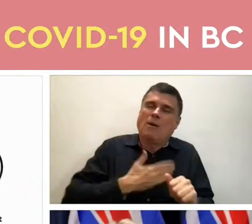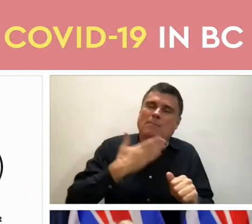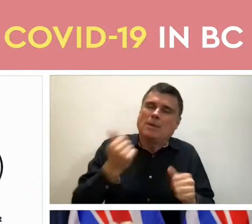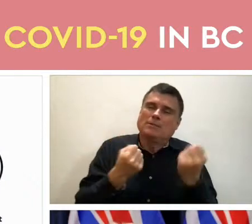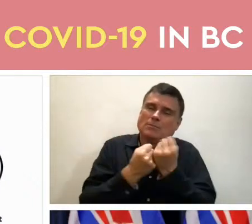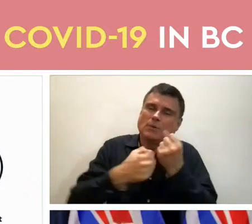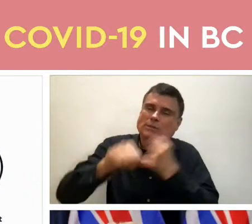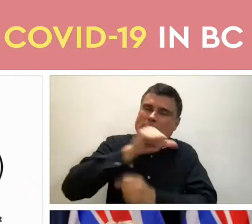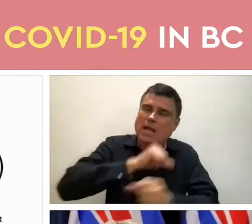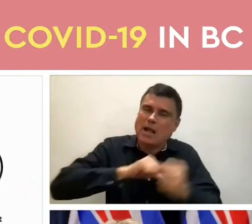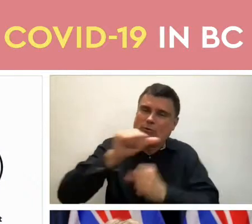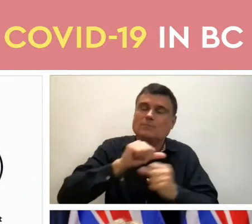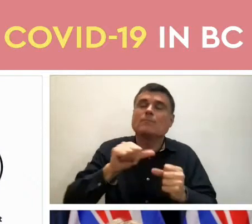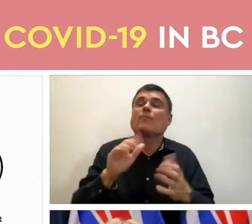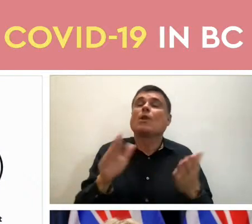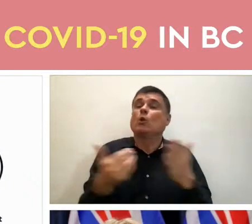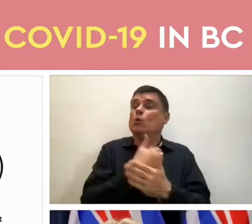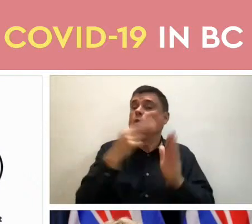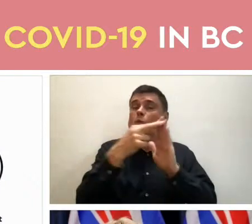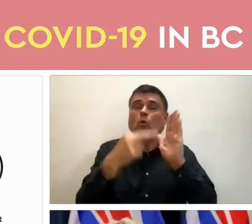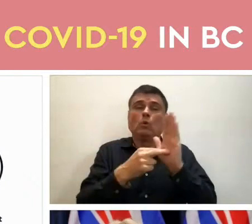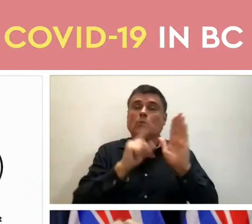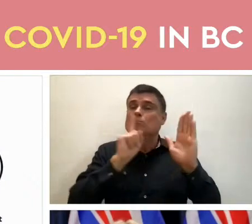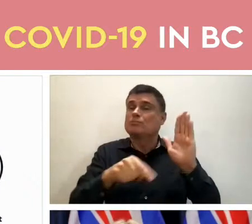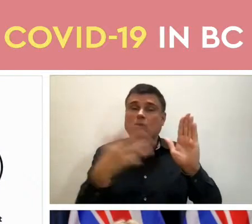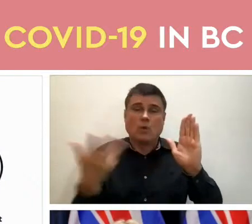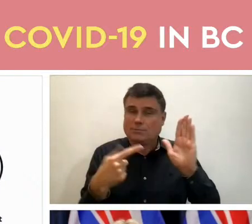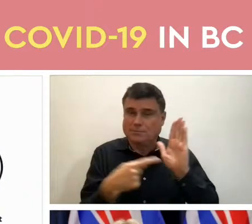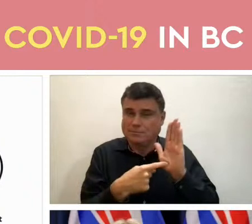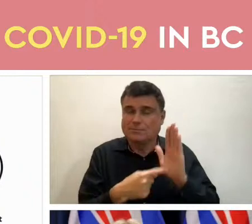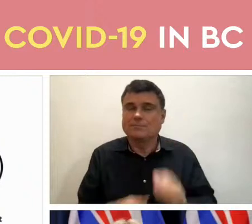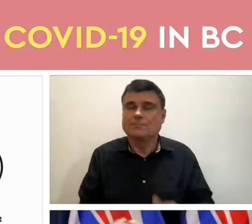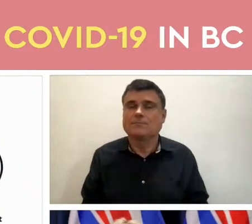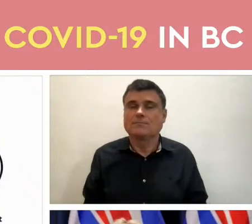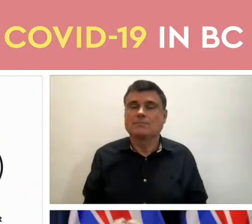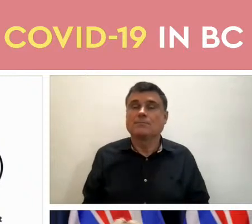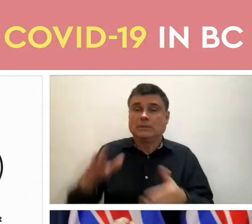will include a ban on indoor